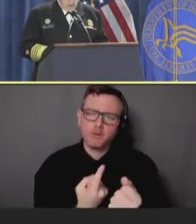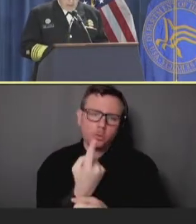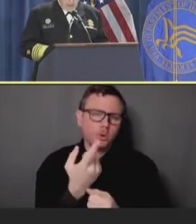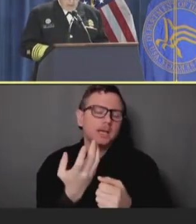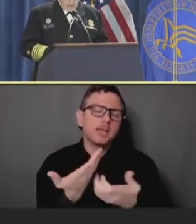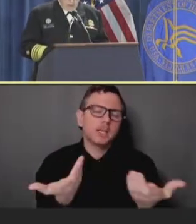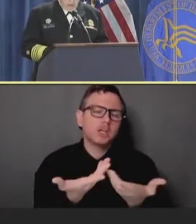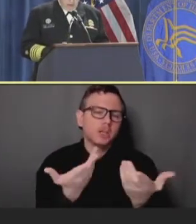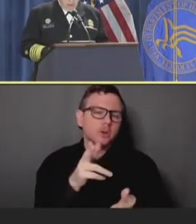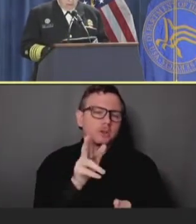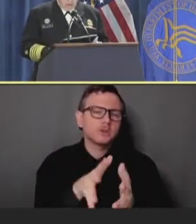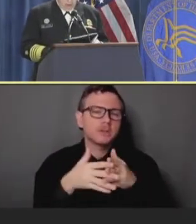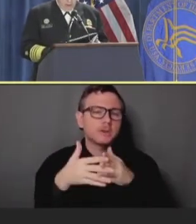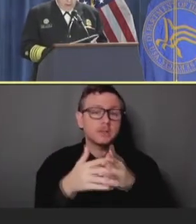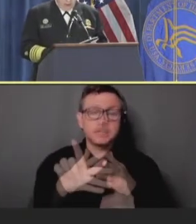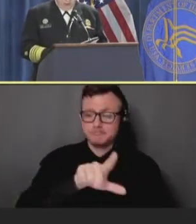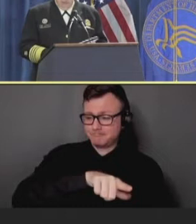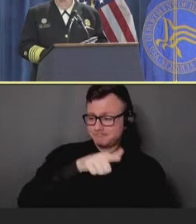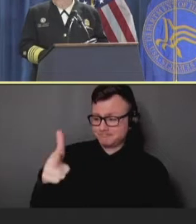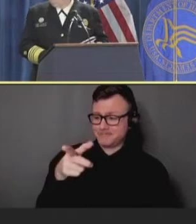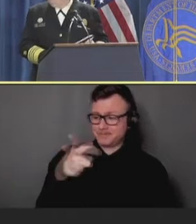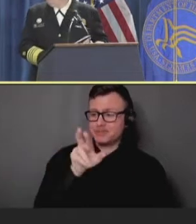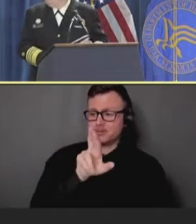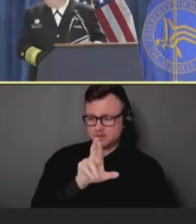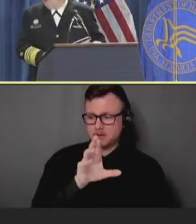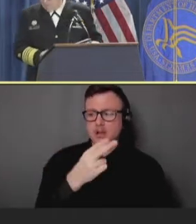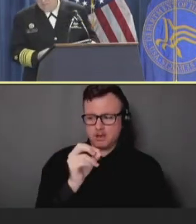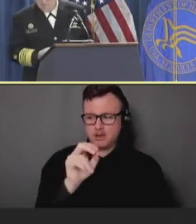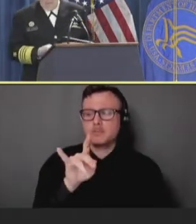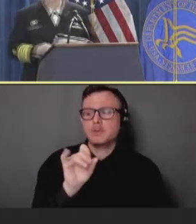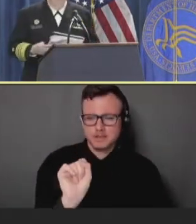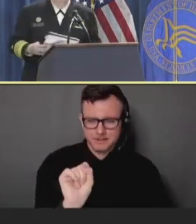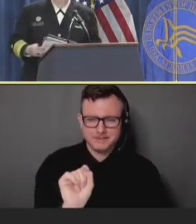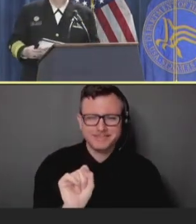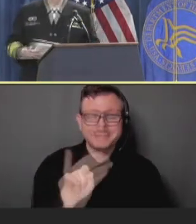And I will now turn to Dr. Hopkins to provide the chair as well.